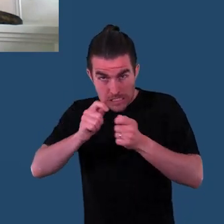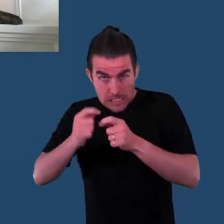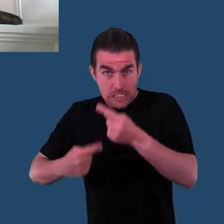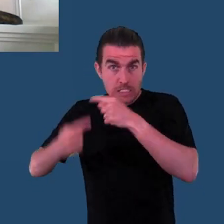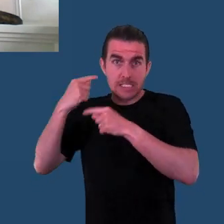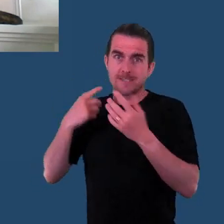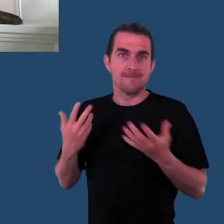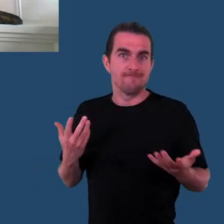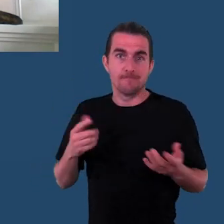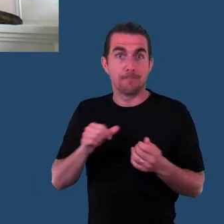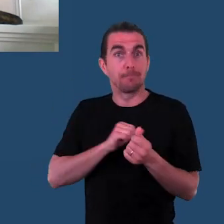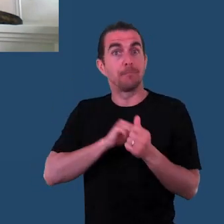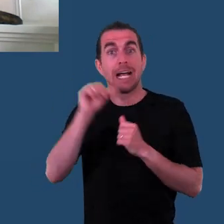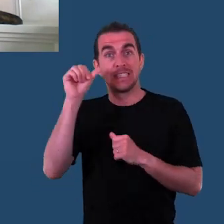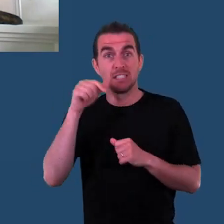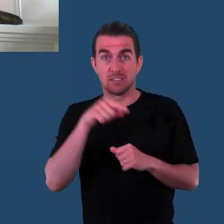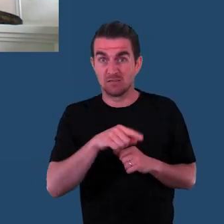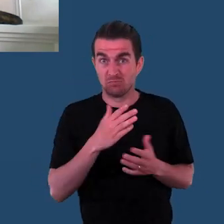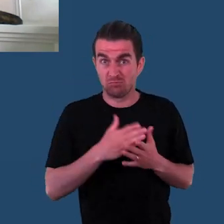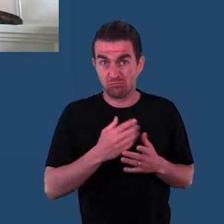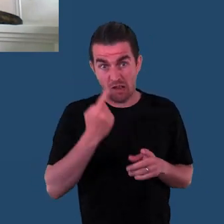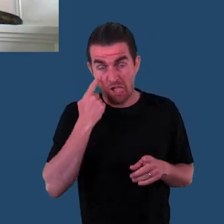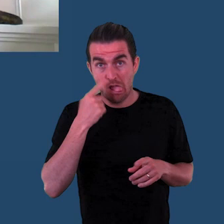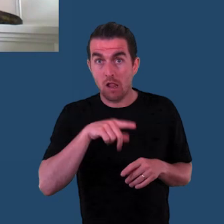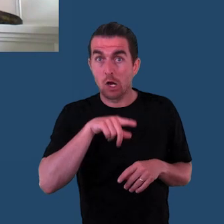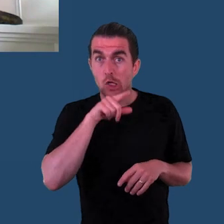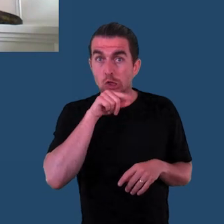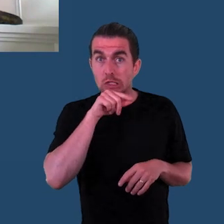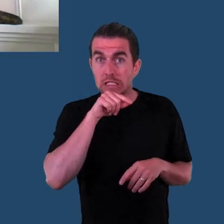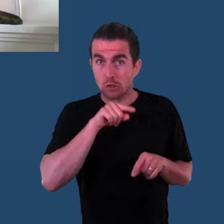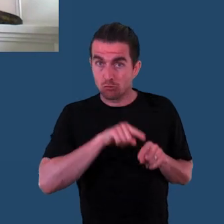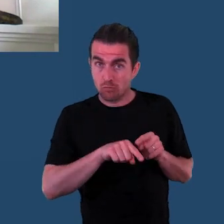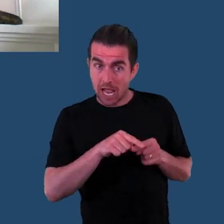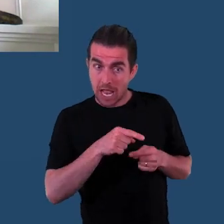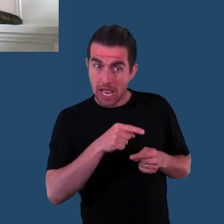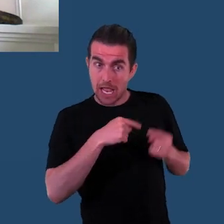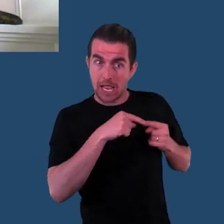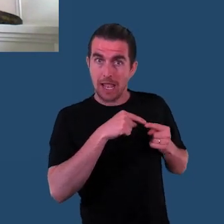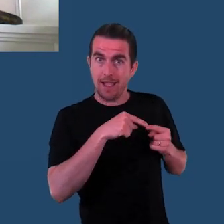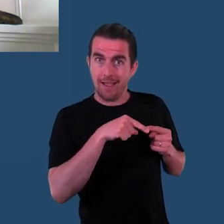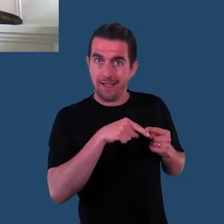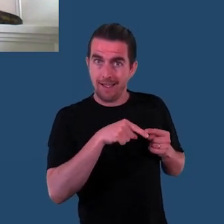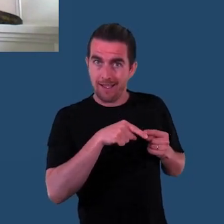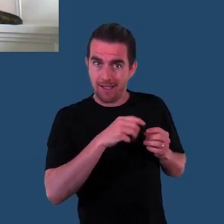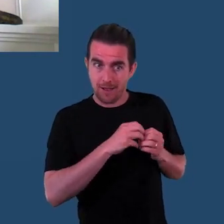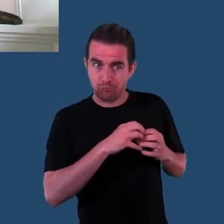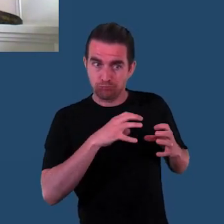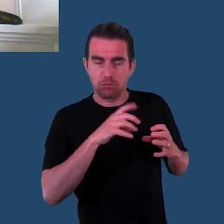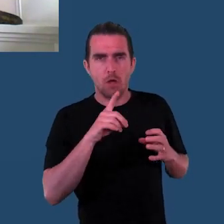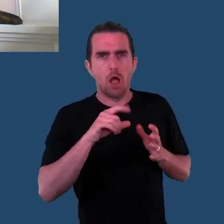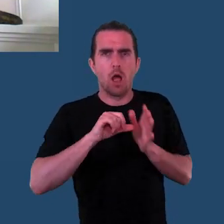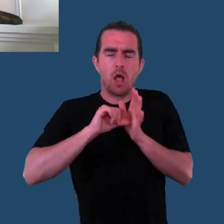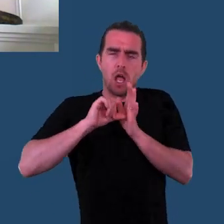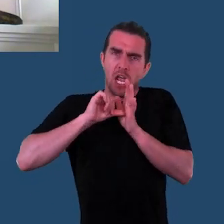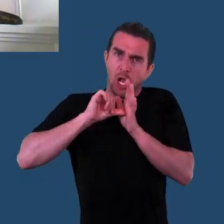So, the best option would be to reverse engineer a chicken, but even that is really, really difficult.